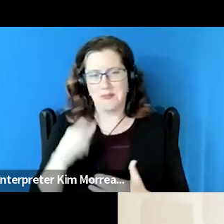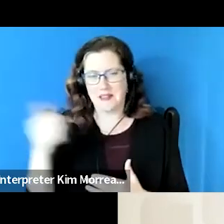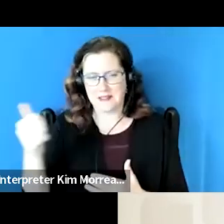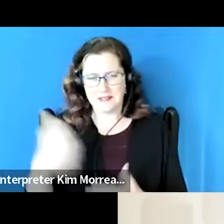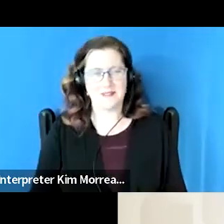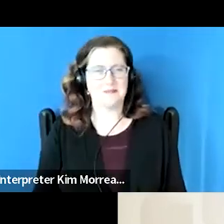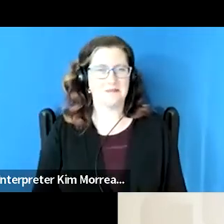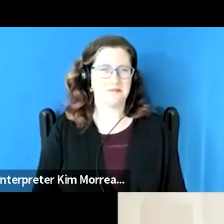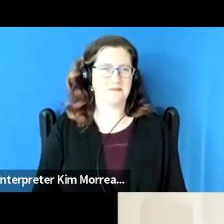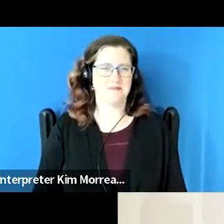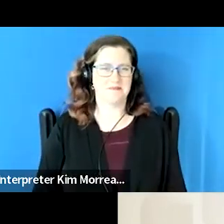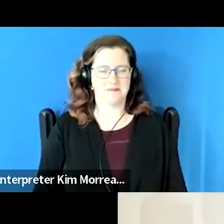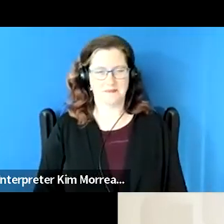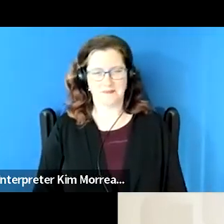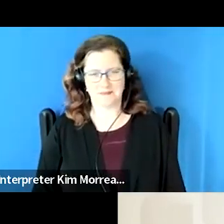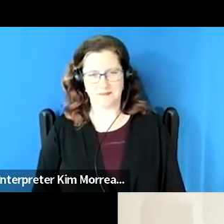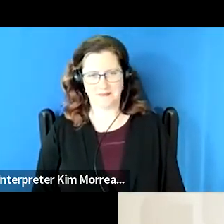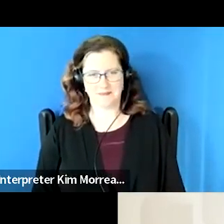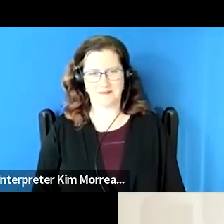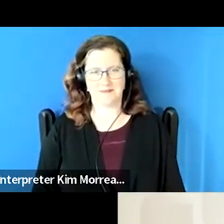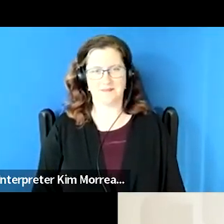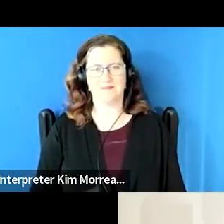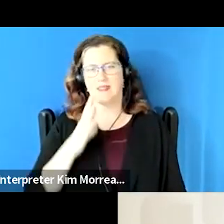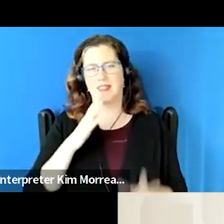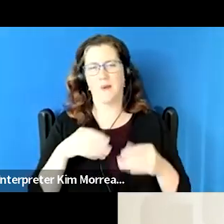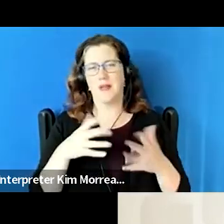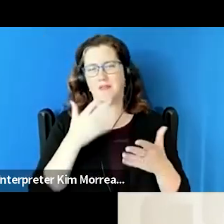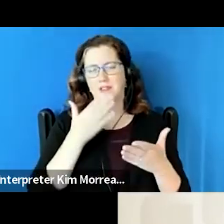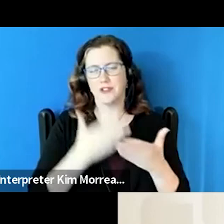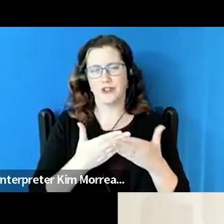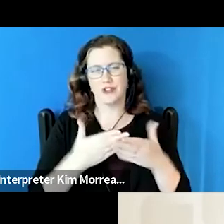remotely as well, that gives us a chance to take a break.